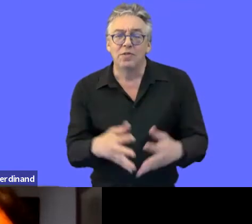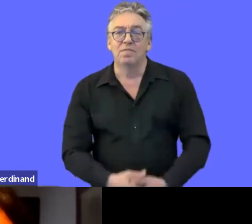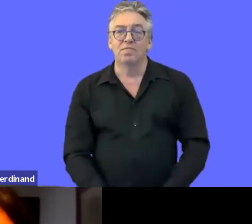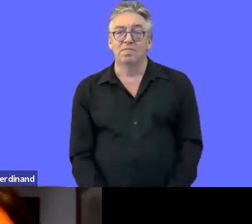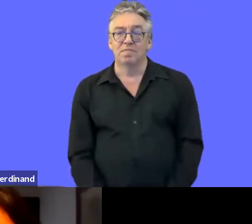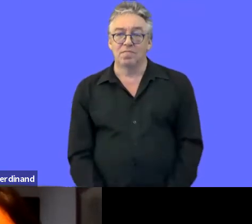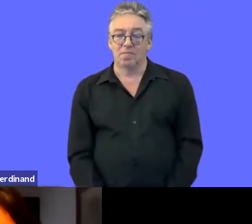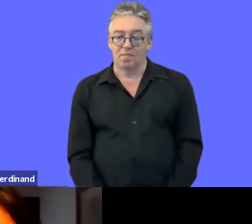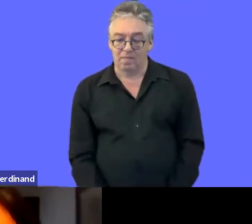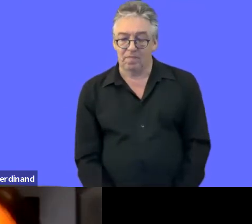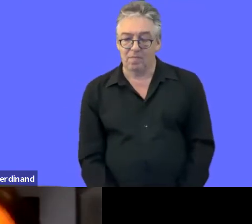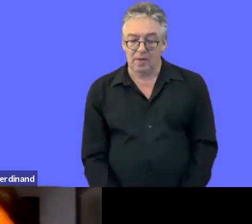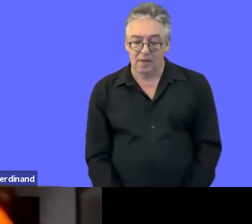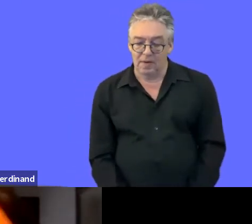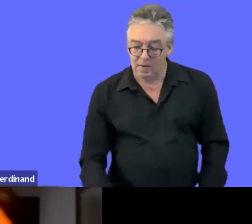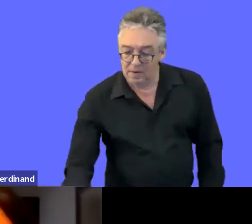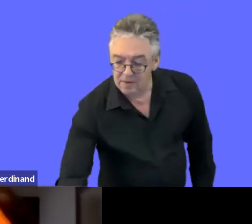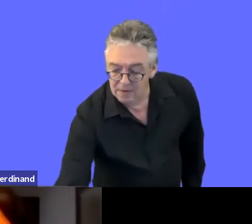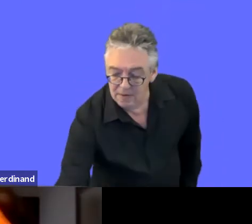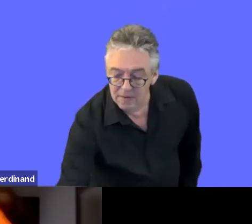It's a great pleasure to be with all of you today.